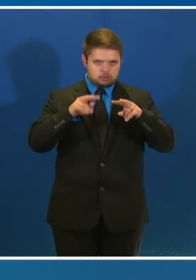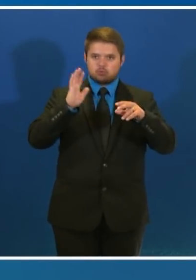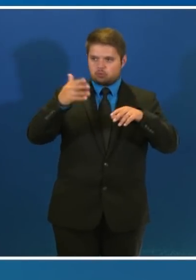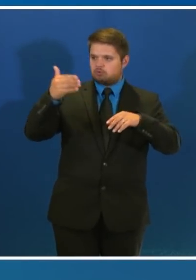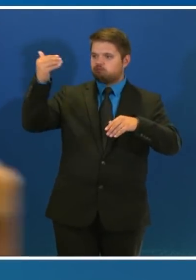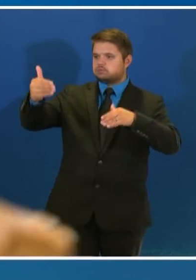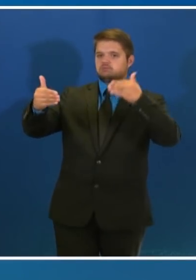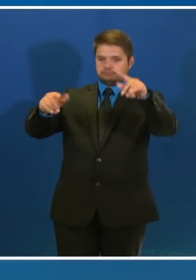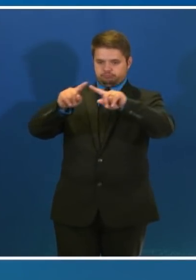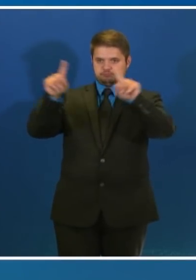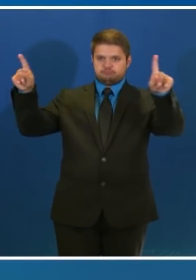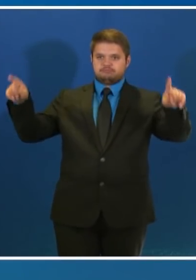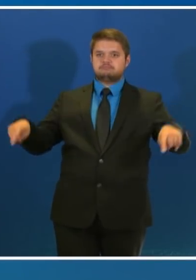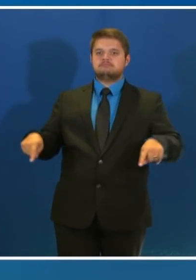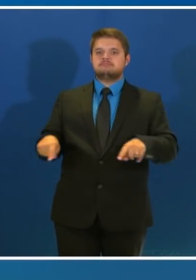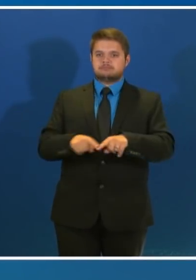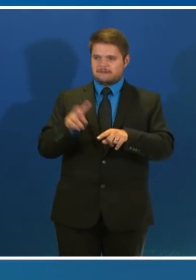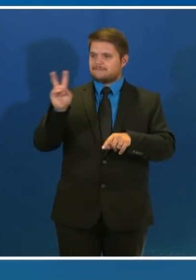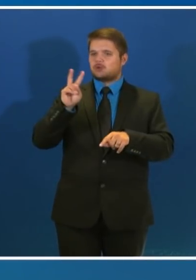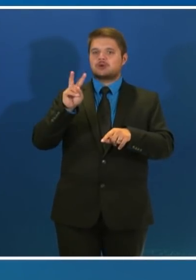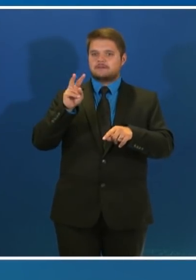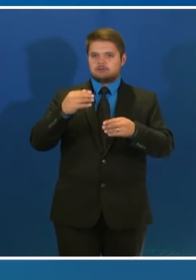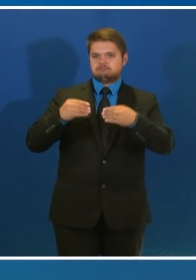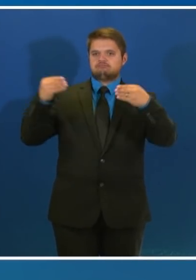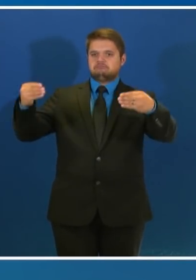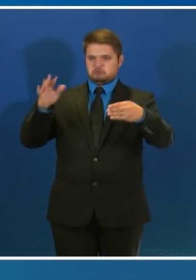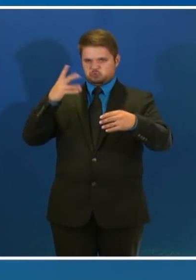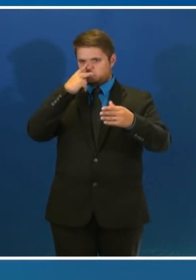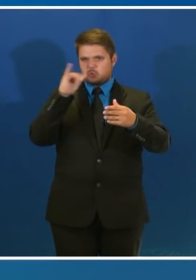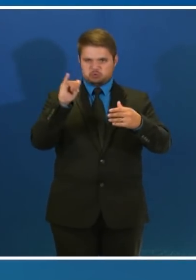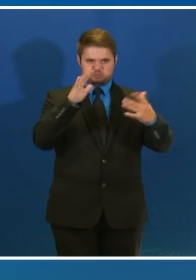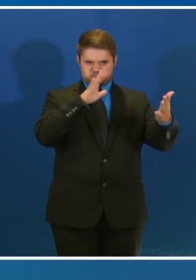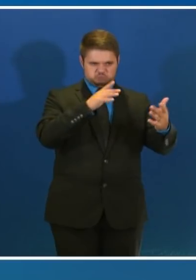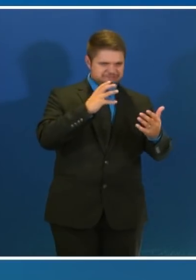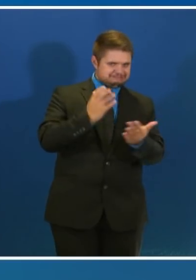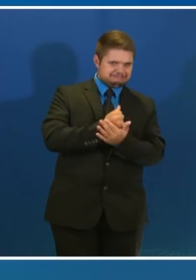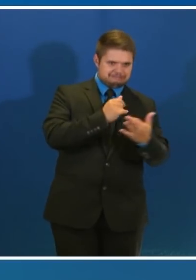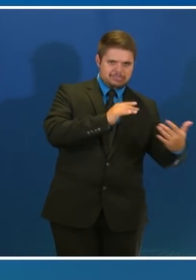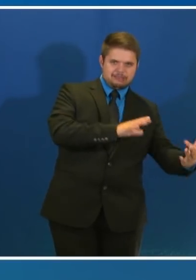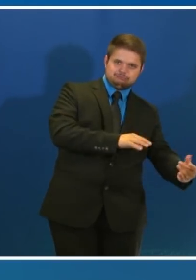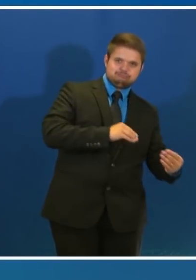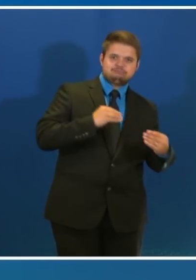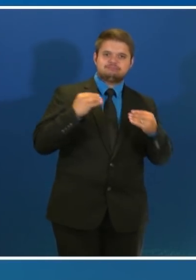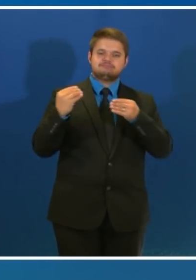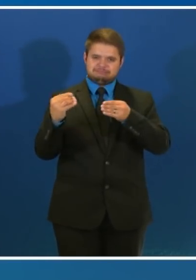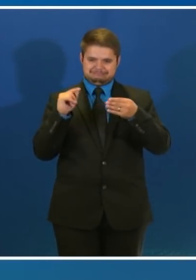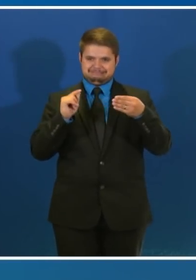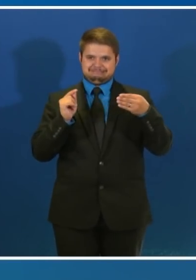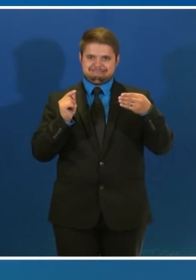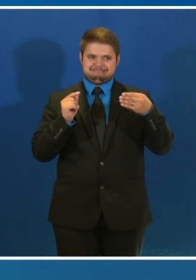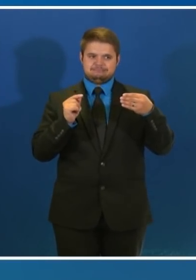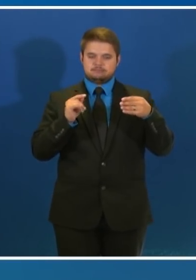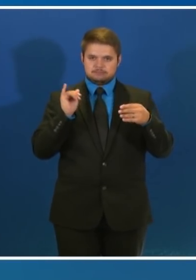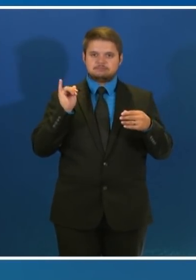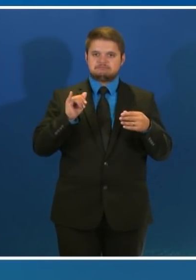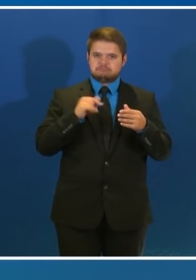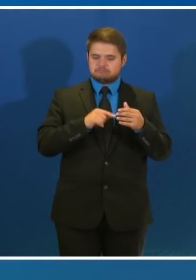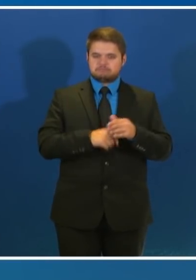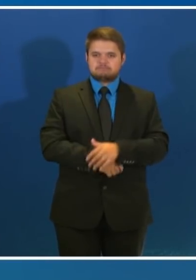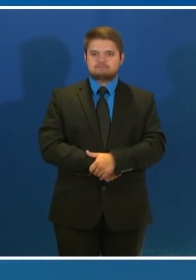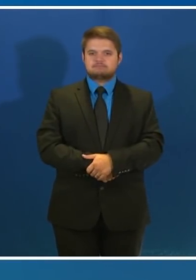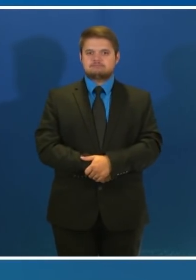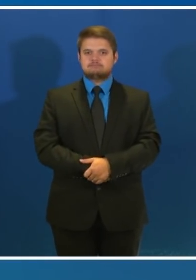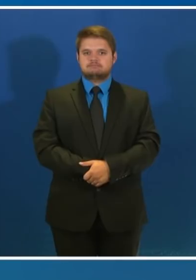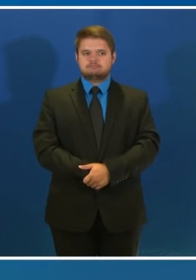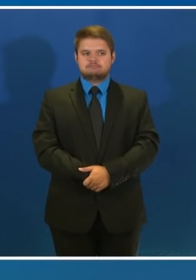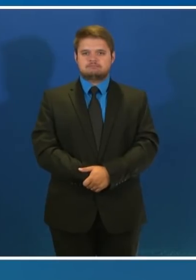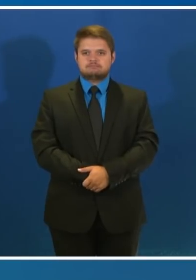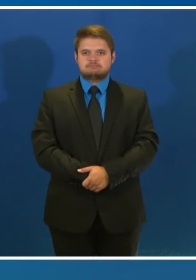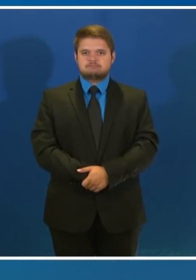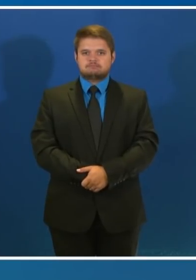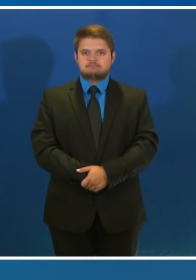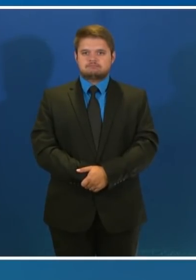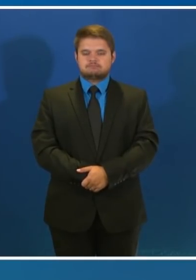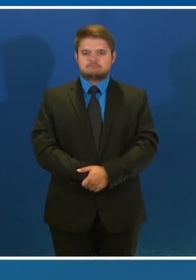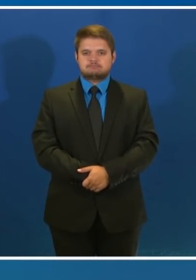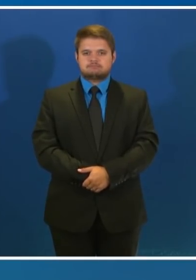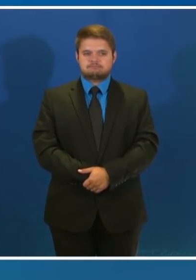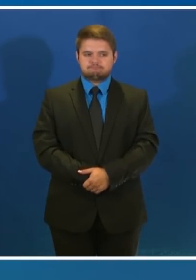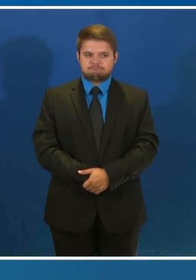of those for you.